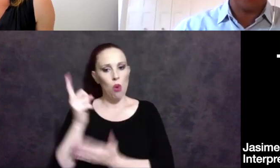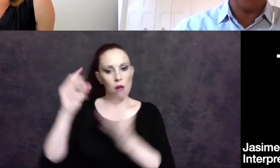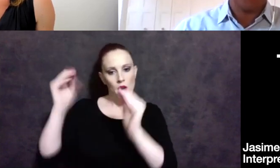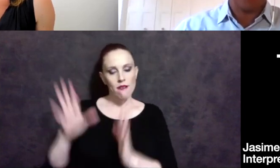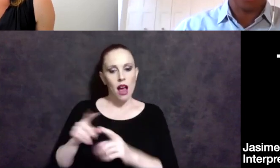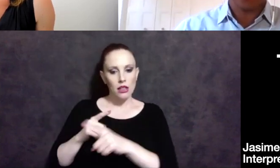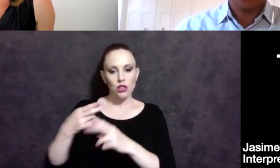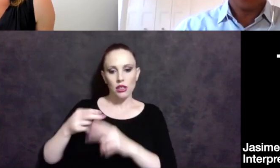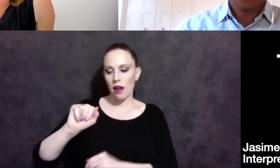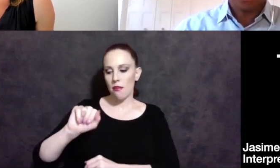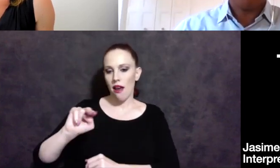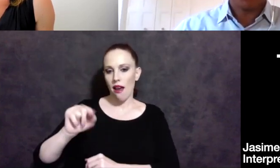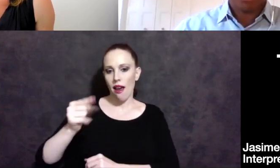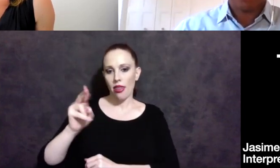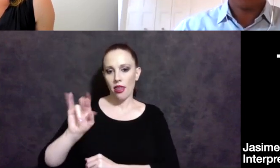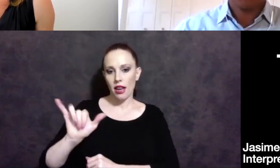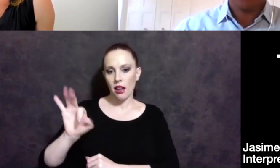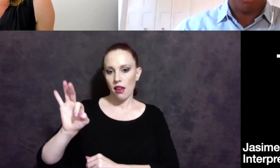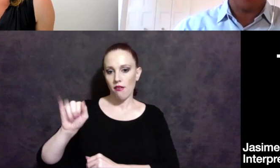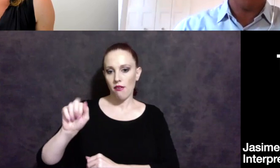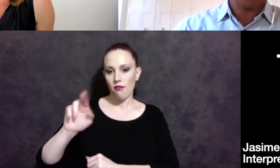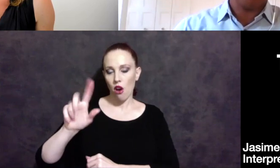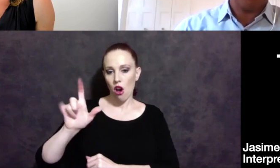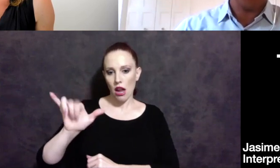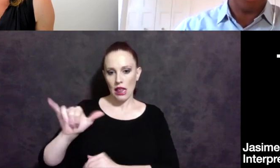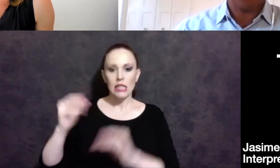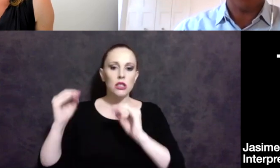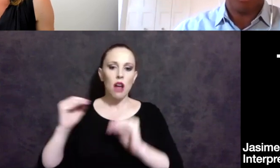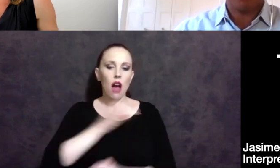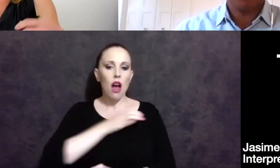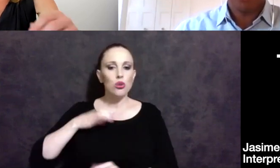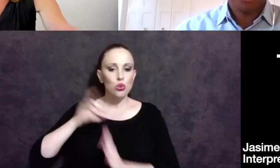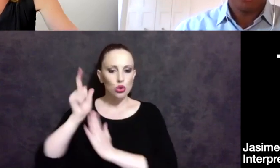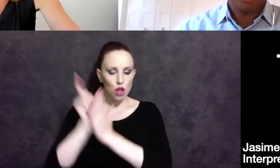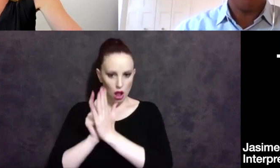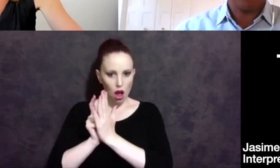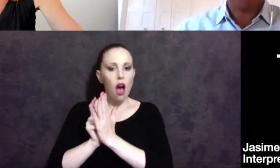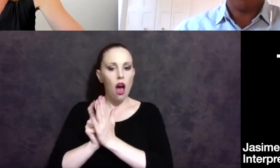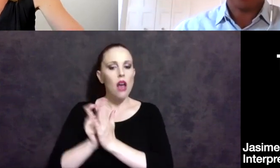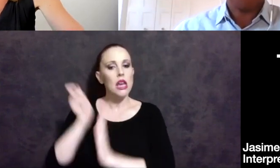Farley who he taught constitutional law and he had an article called black body fetish